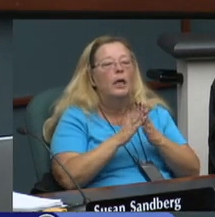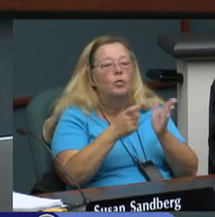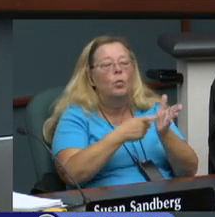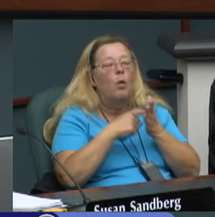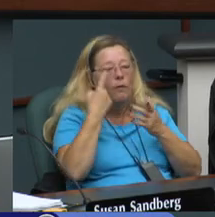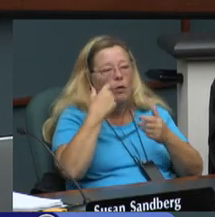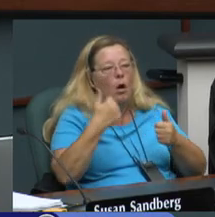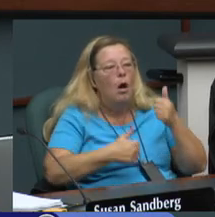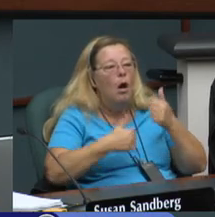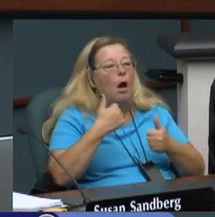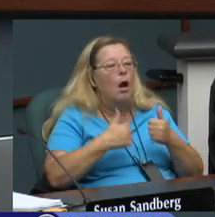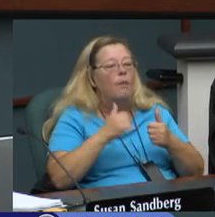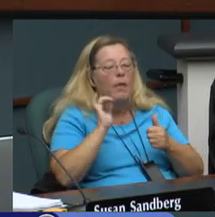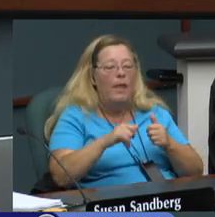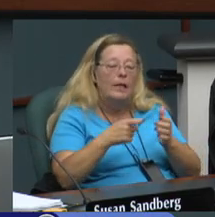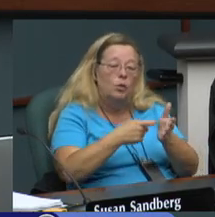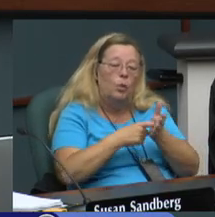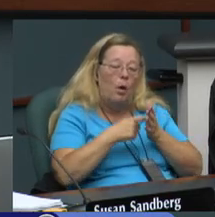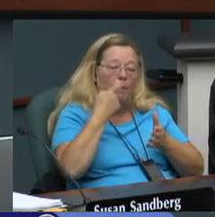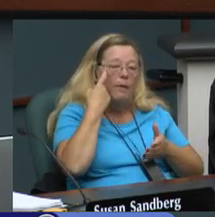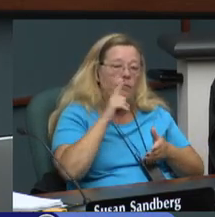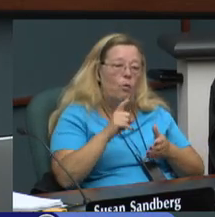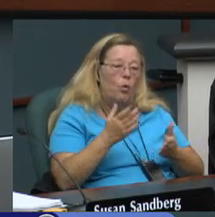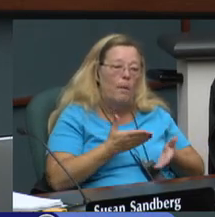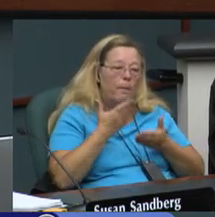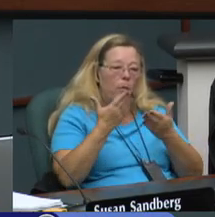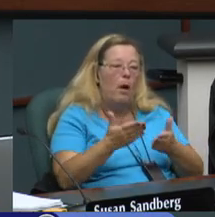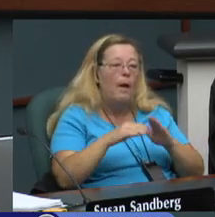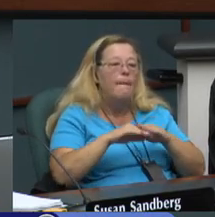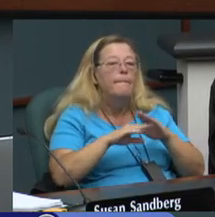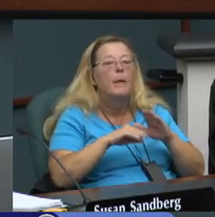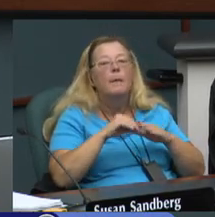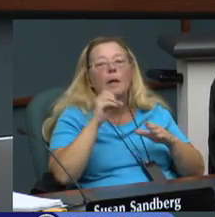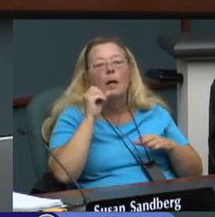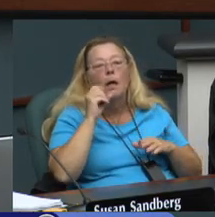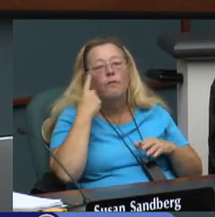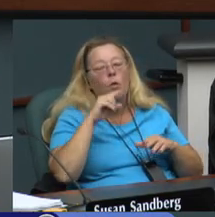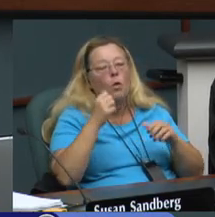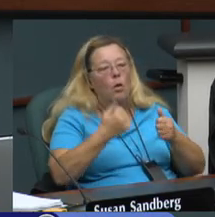about requirement for to provide a minimum requirement for automobiles in